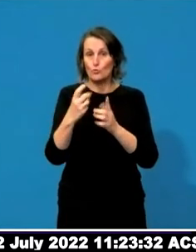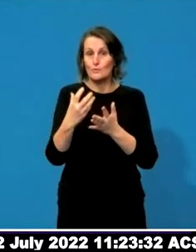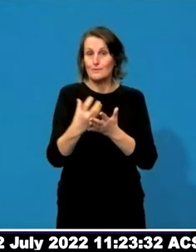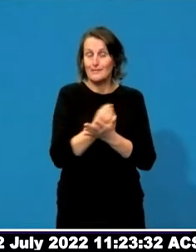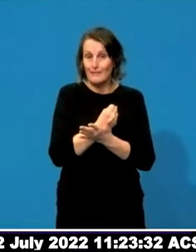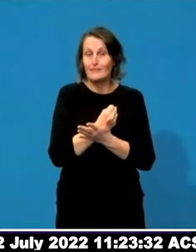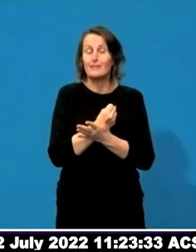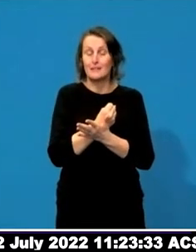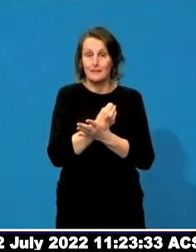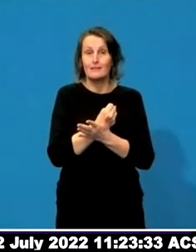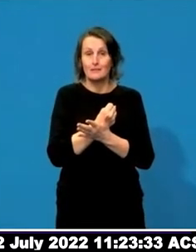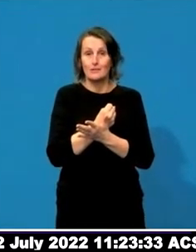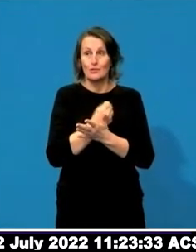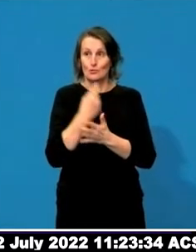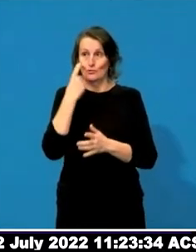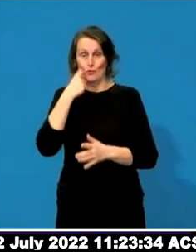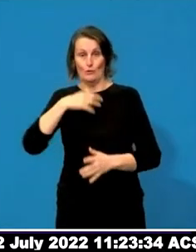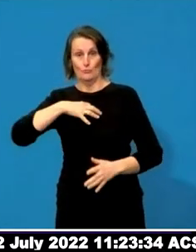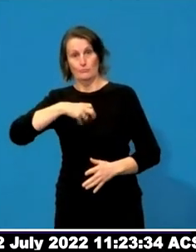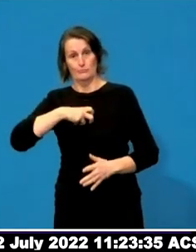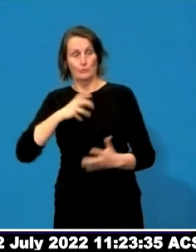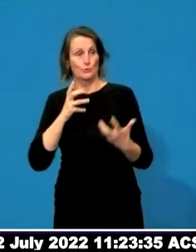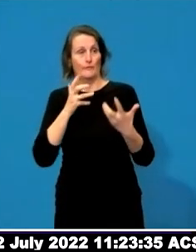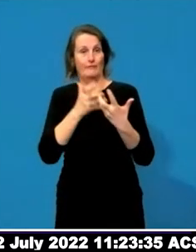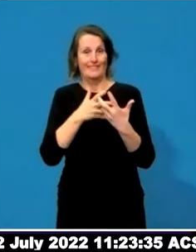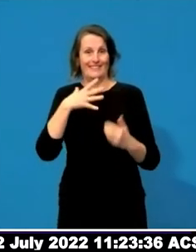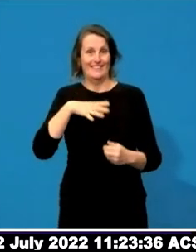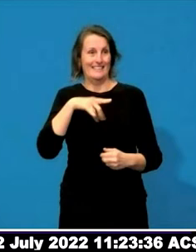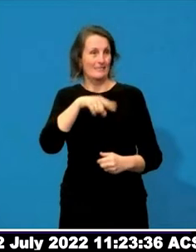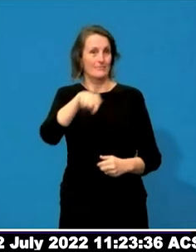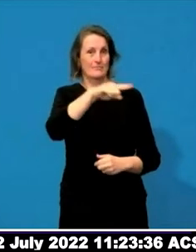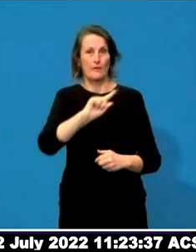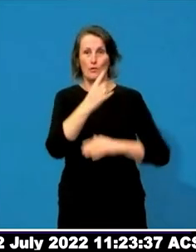of First Nations people is a really important area